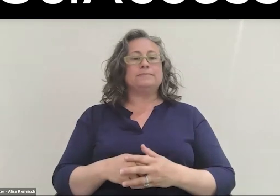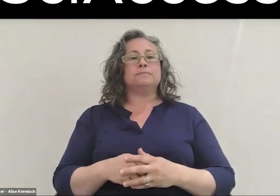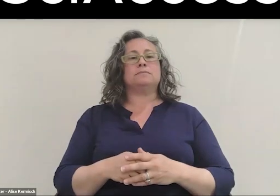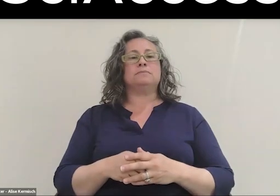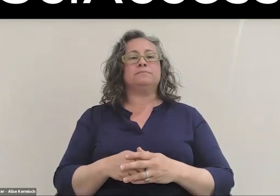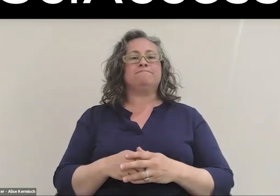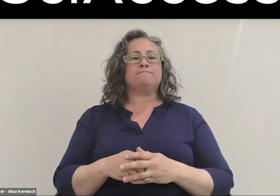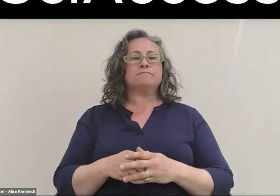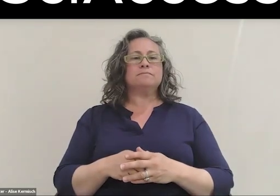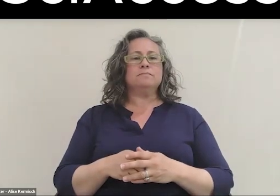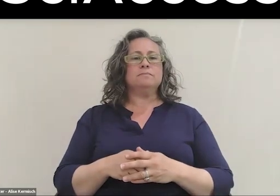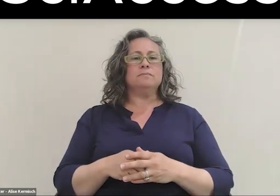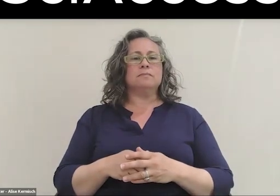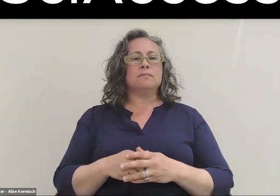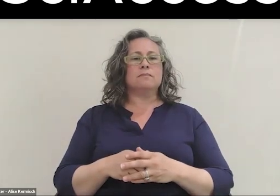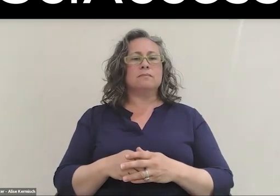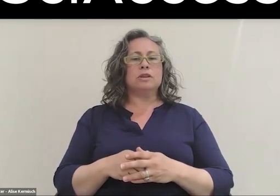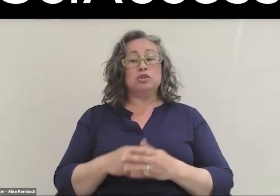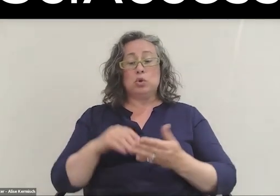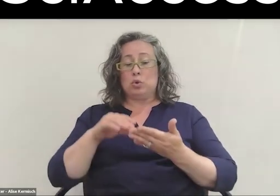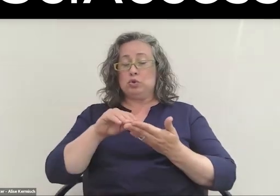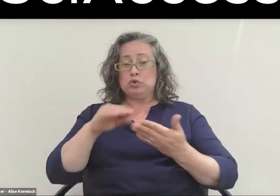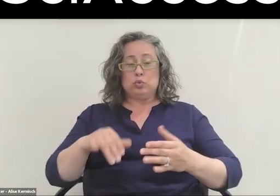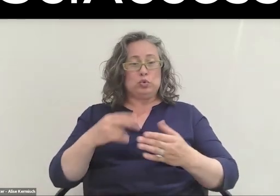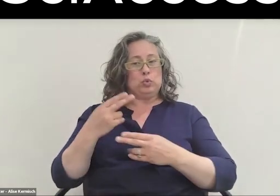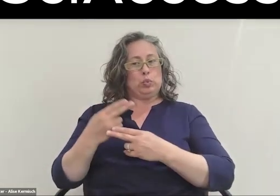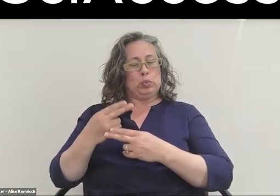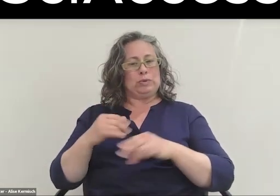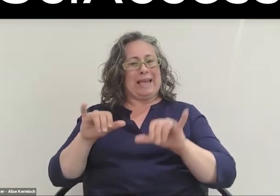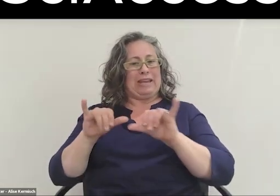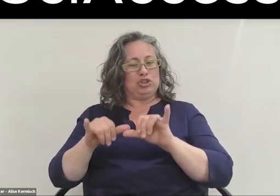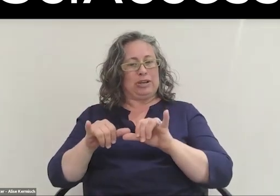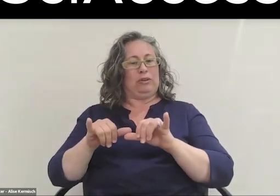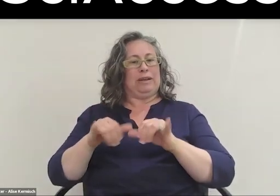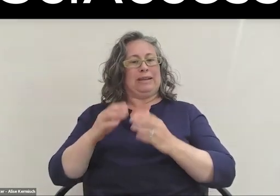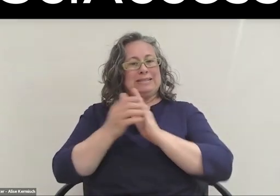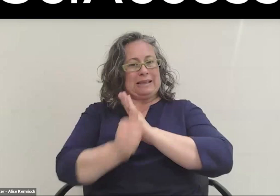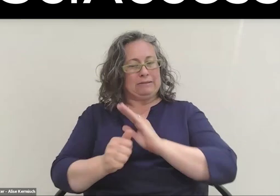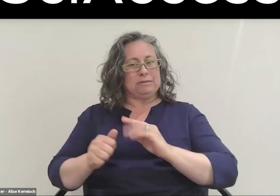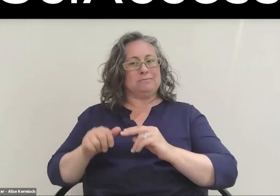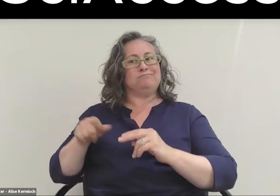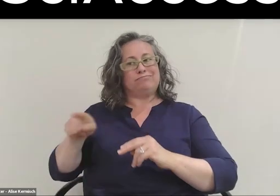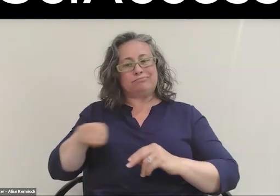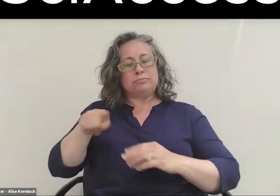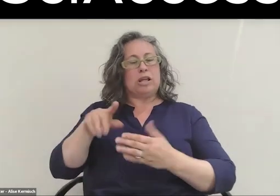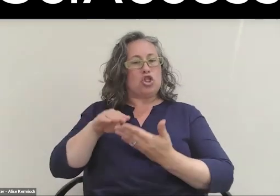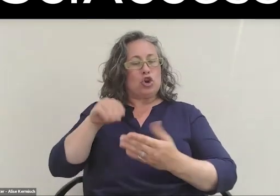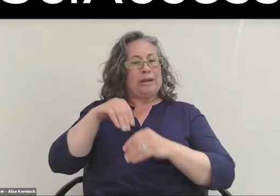The students use the engineering and design skills that they've learned at Stanford to help people